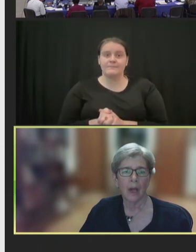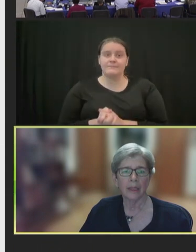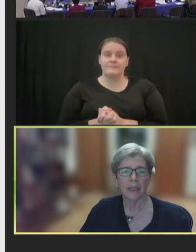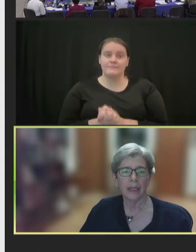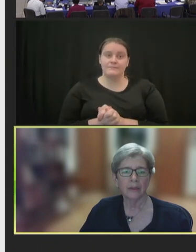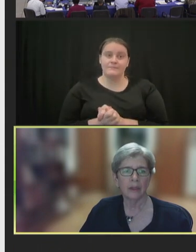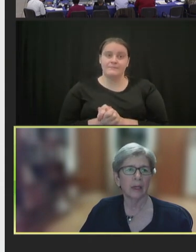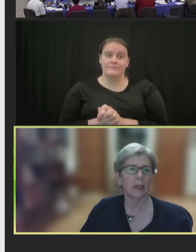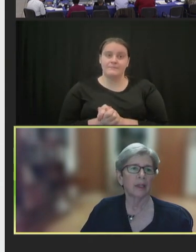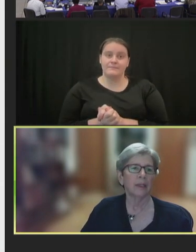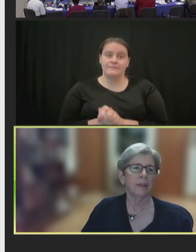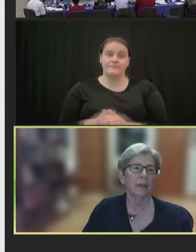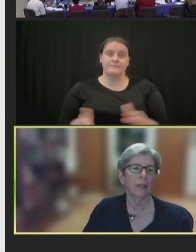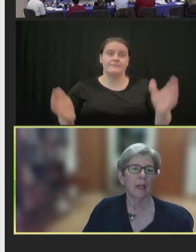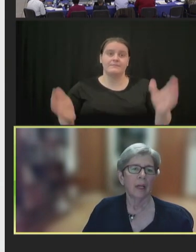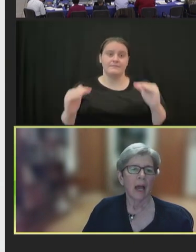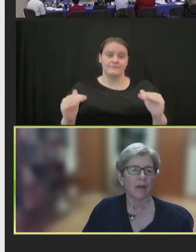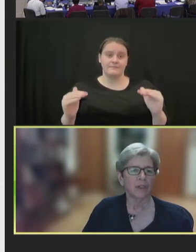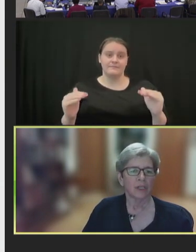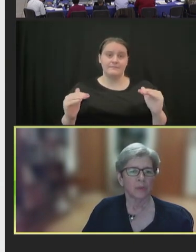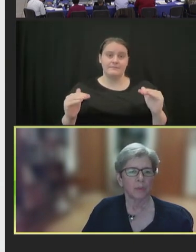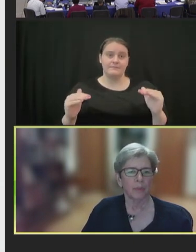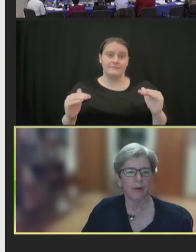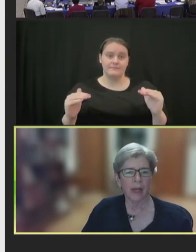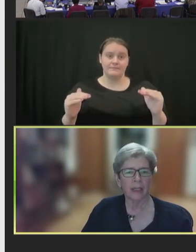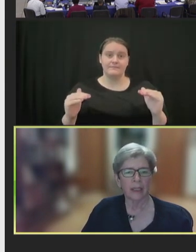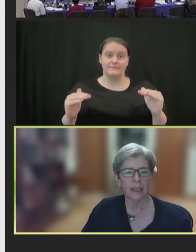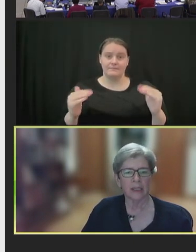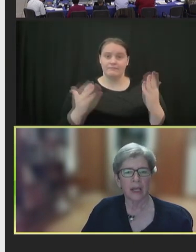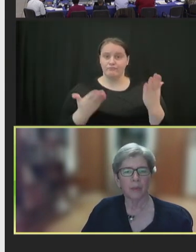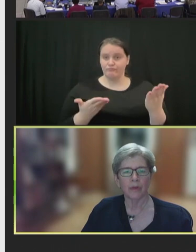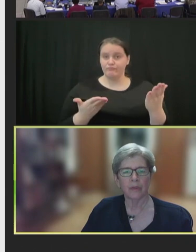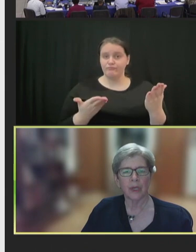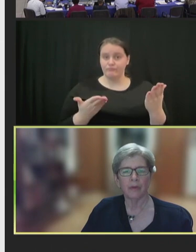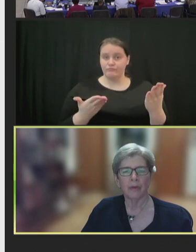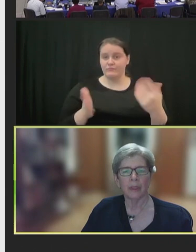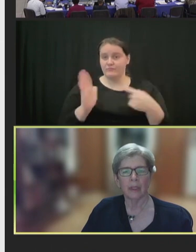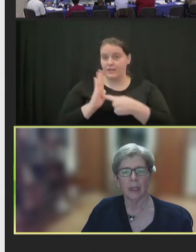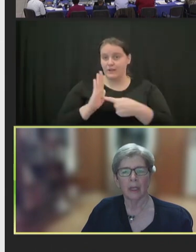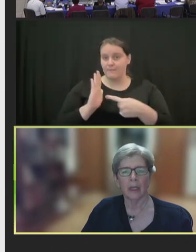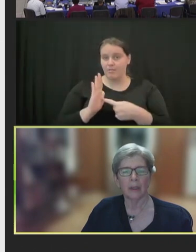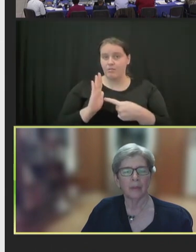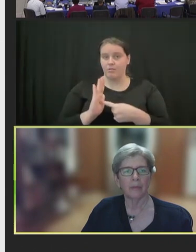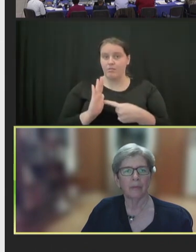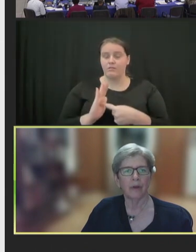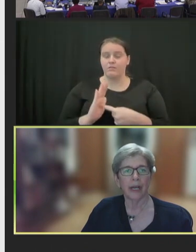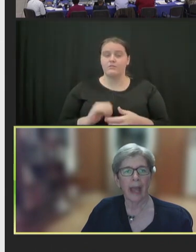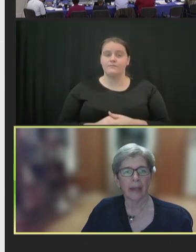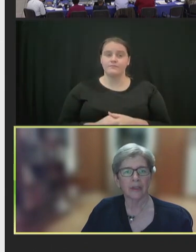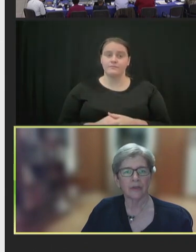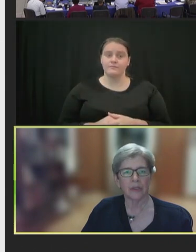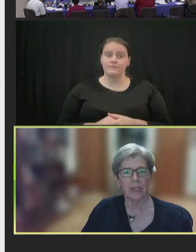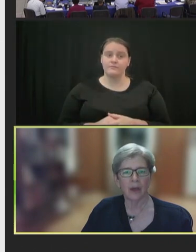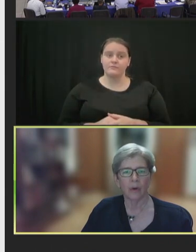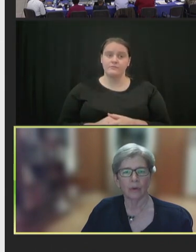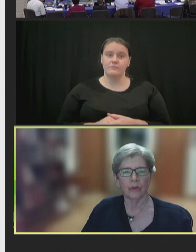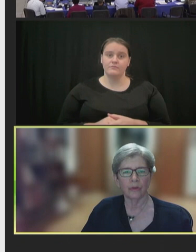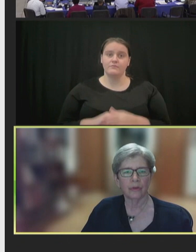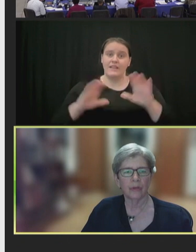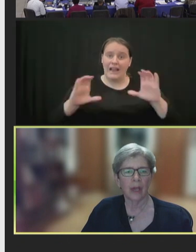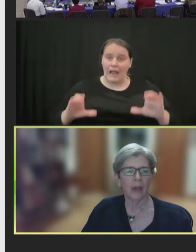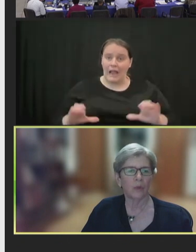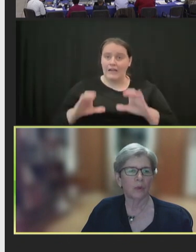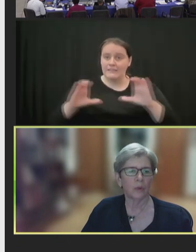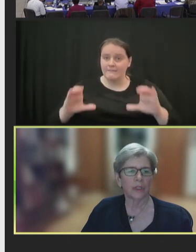On the next slide, I've just provided an example of some of the very active stakeholders and which